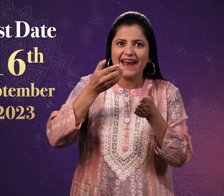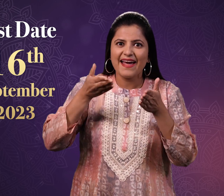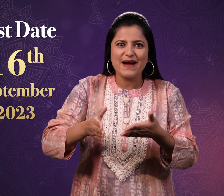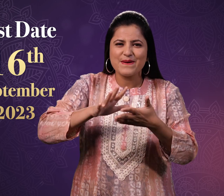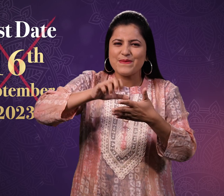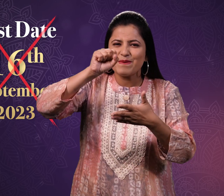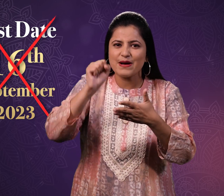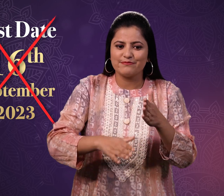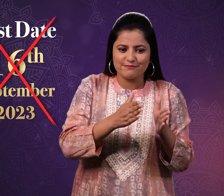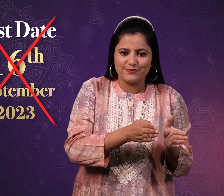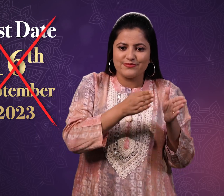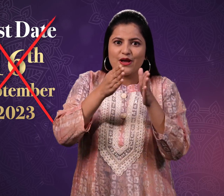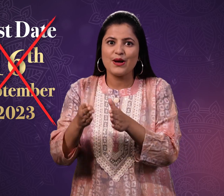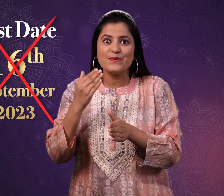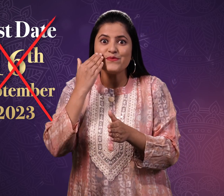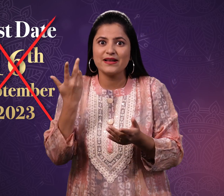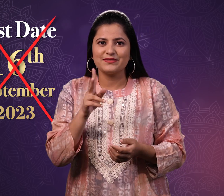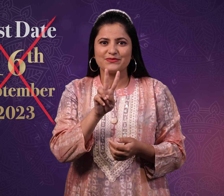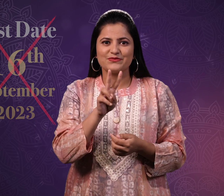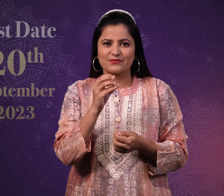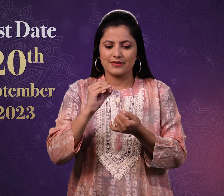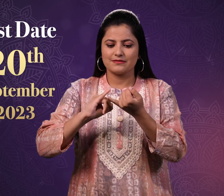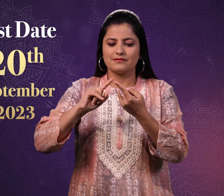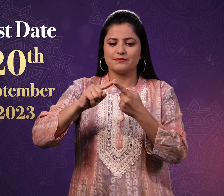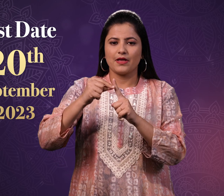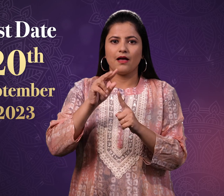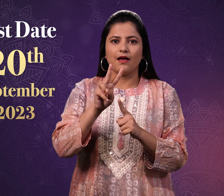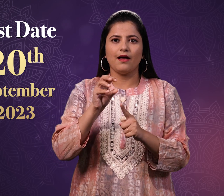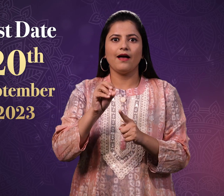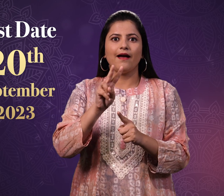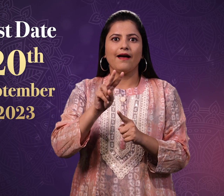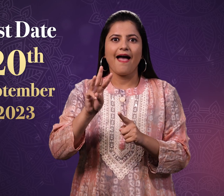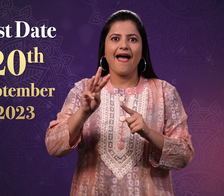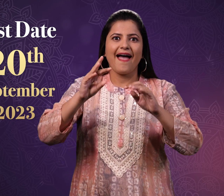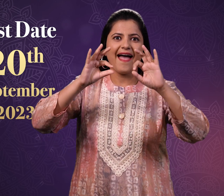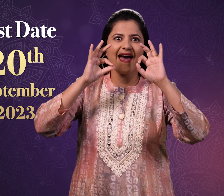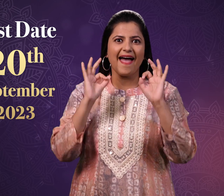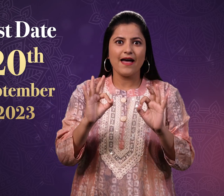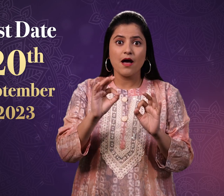However now the last day has been moved to 20th Septemeber 2023.